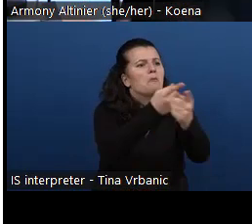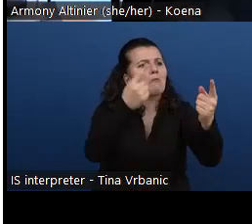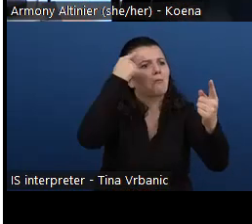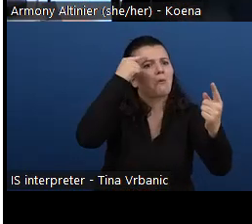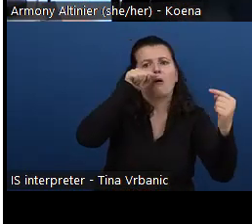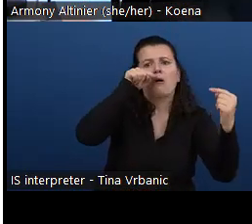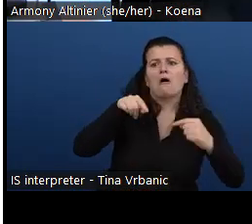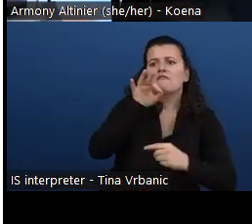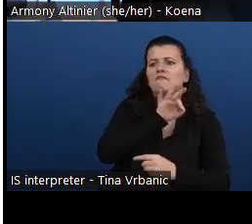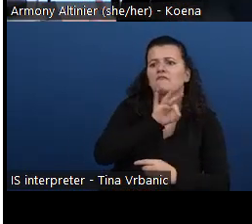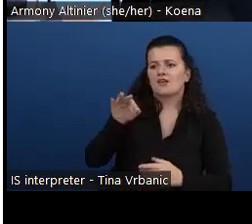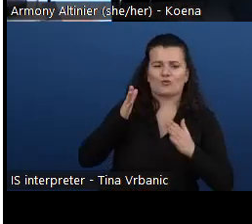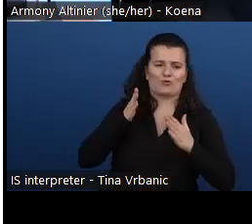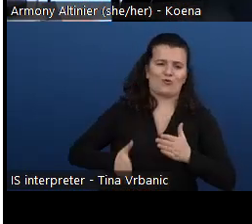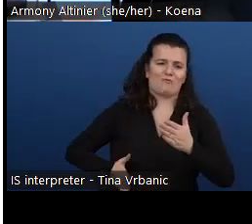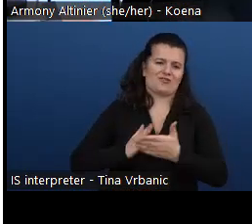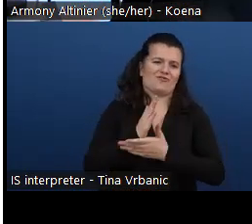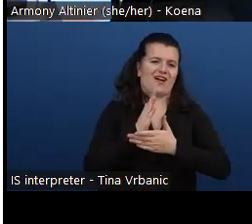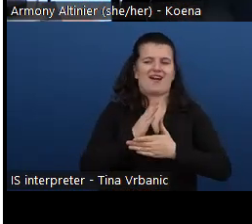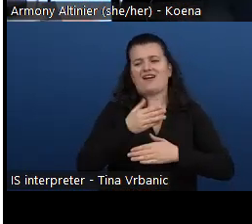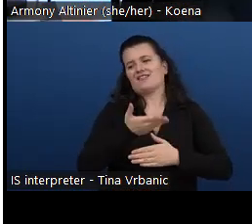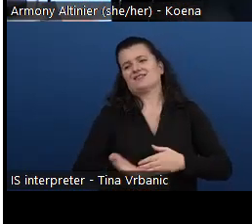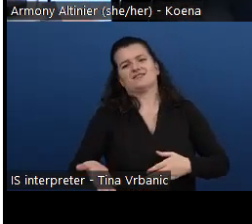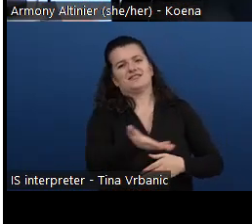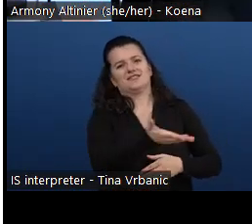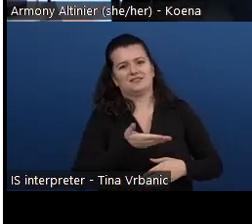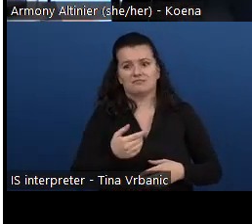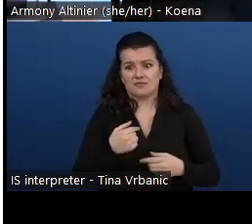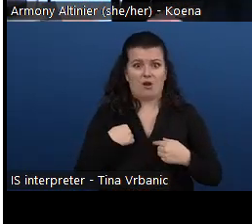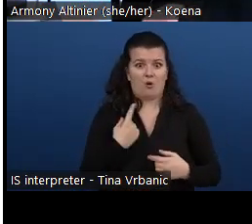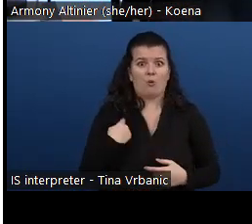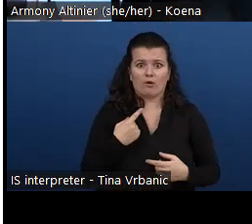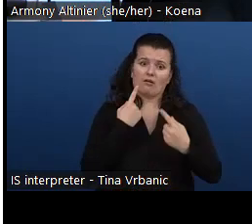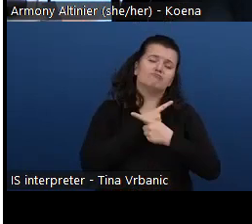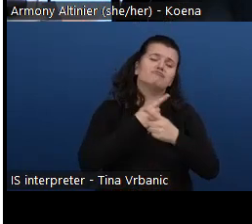we really like to say, but it's better said it's more about the declaration.